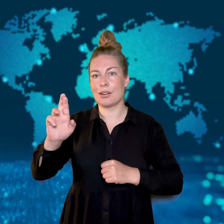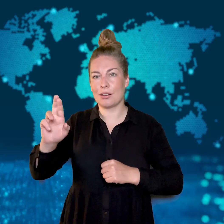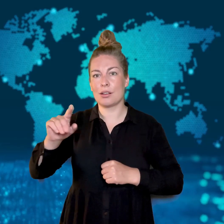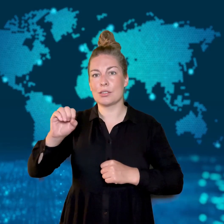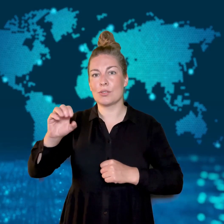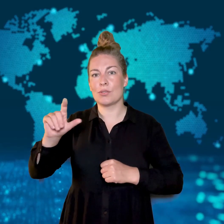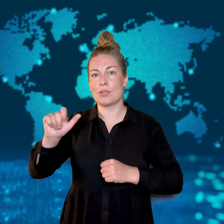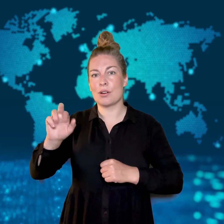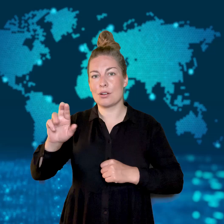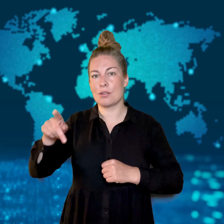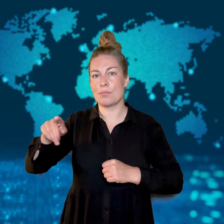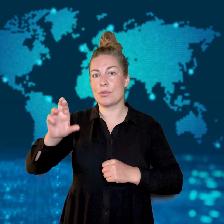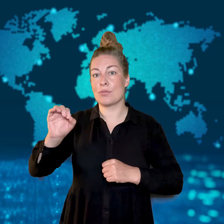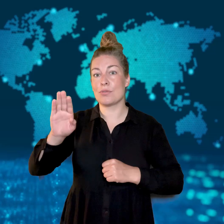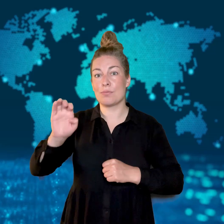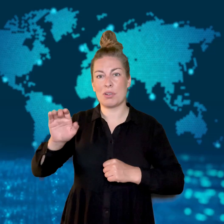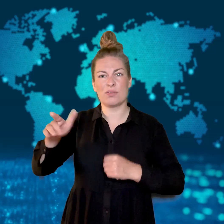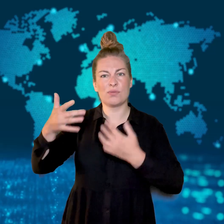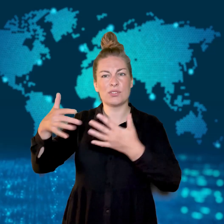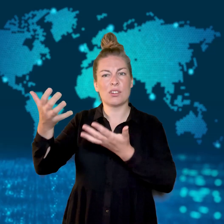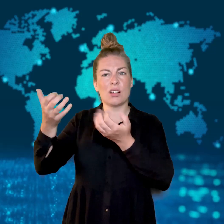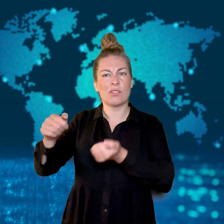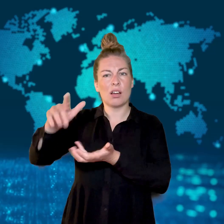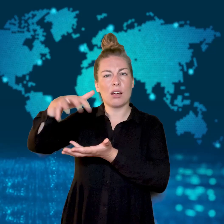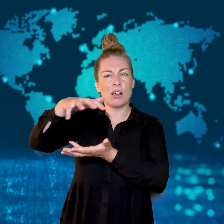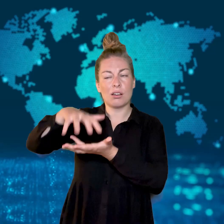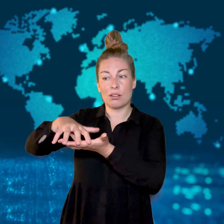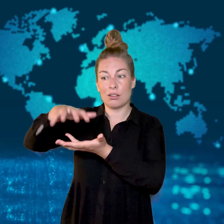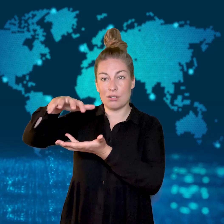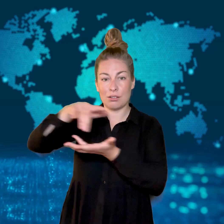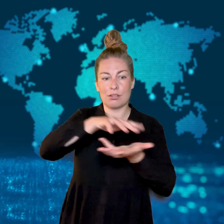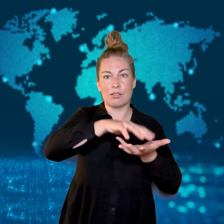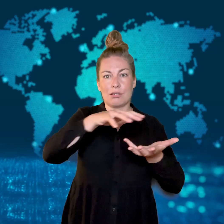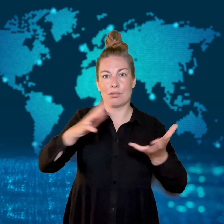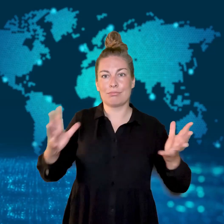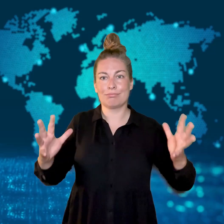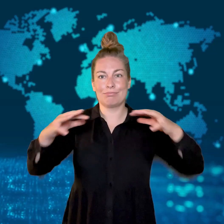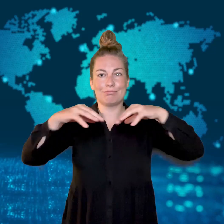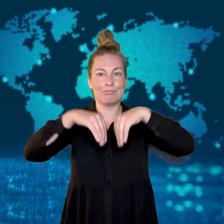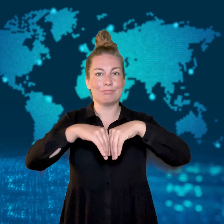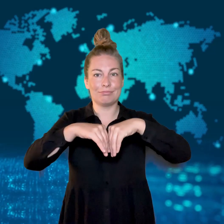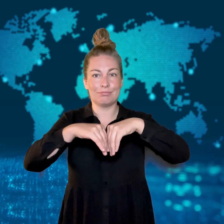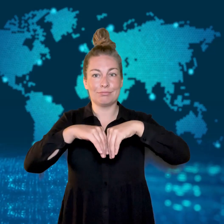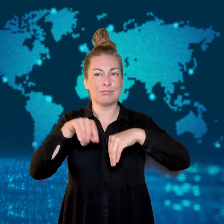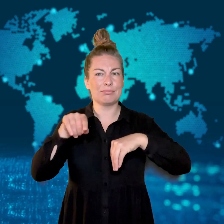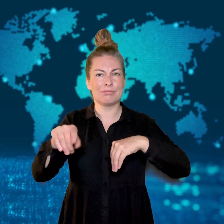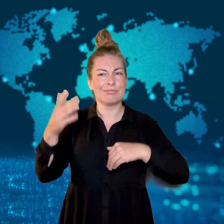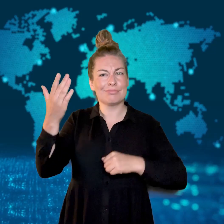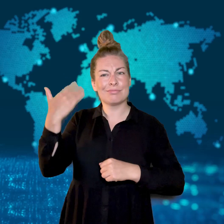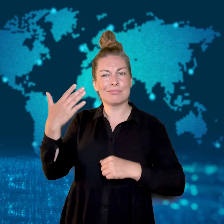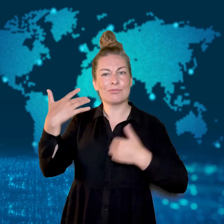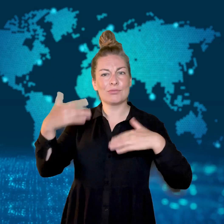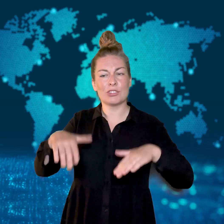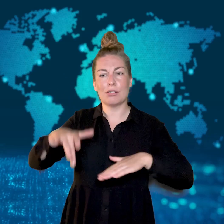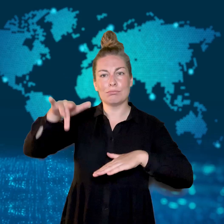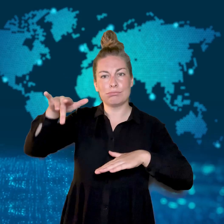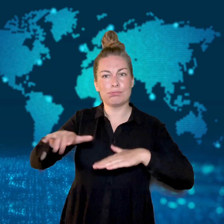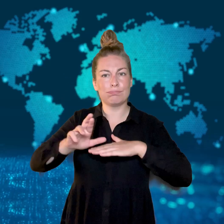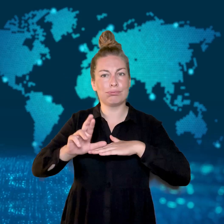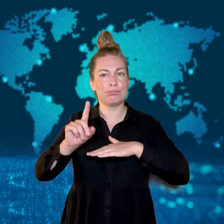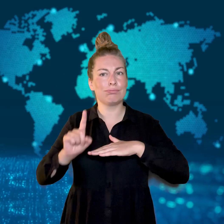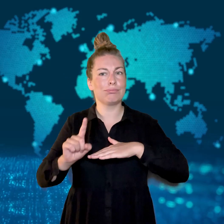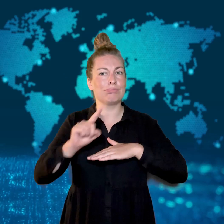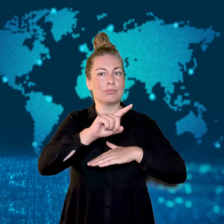by NASA's Parker Solar Probe.